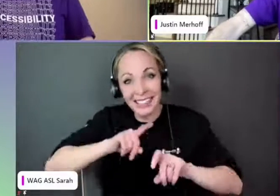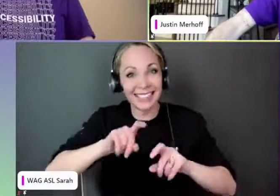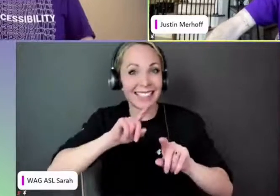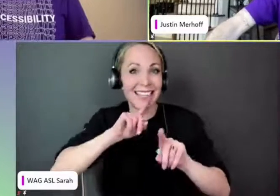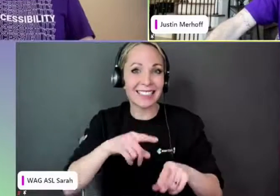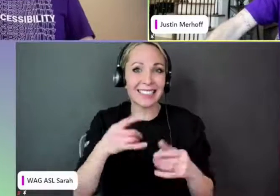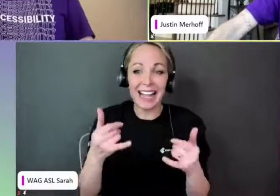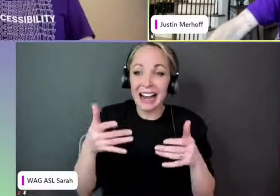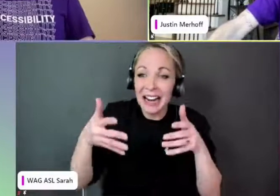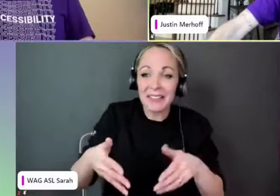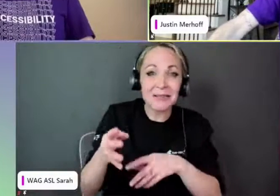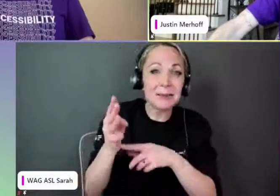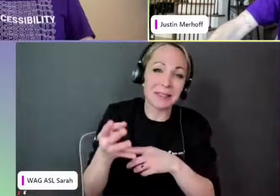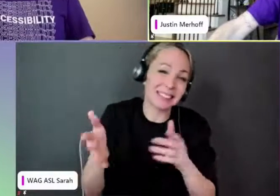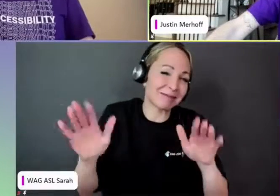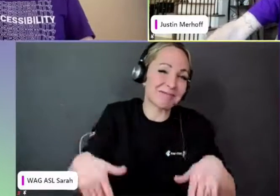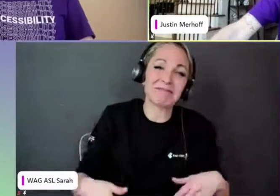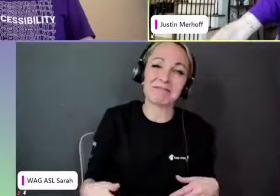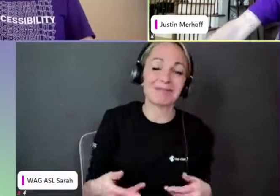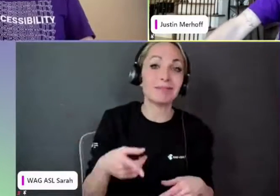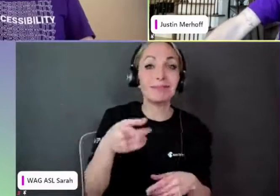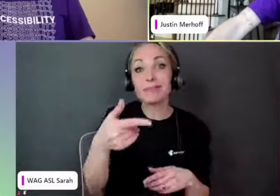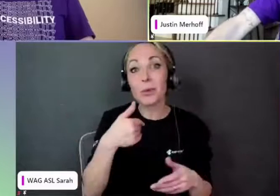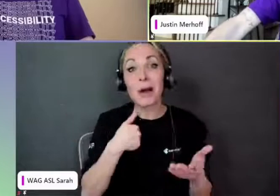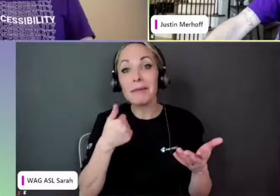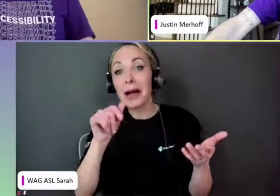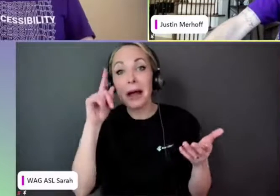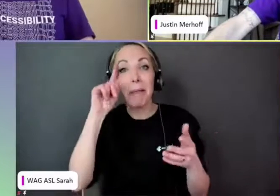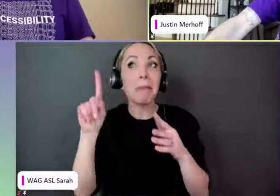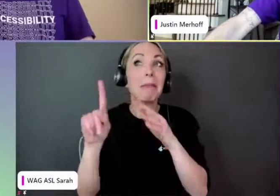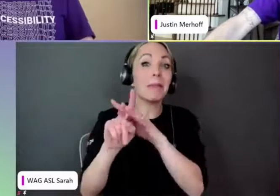please bring those up and we will get those answered for you.